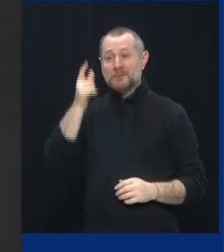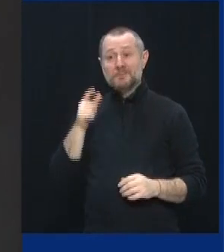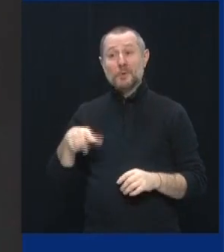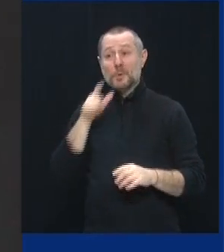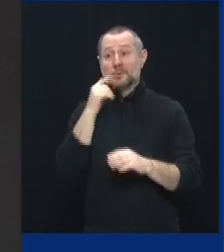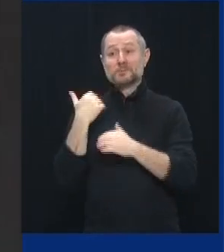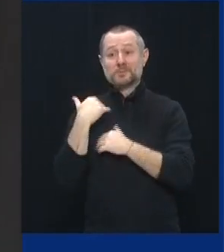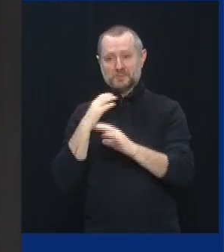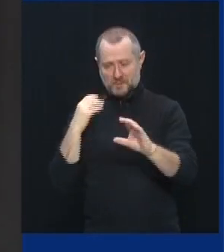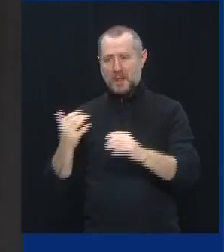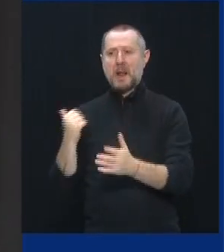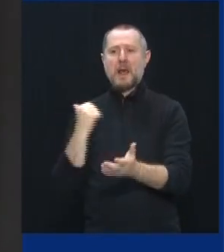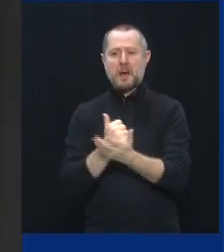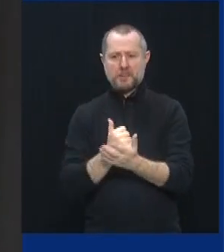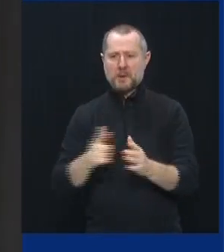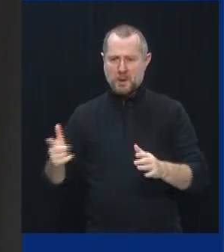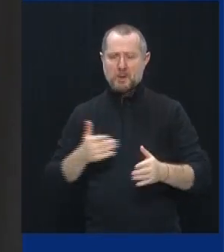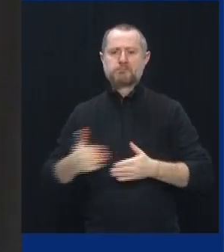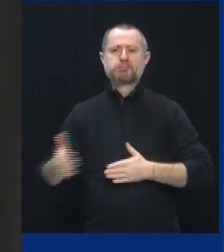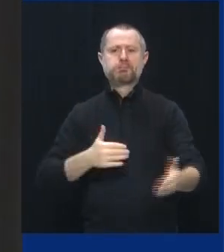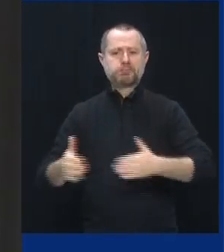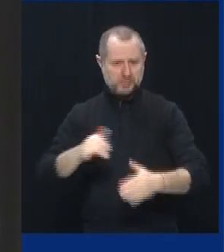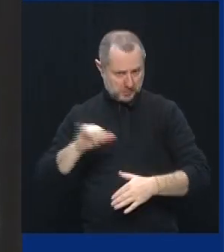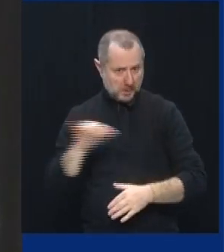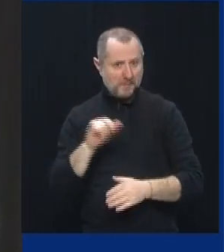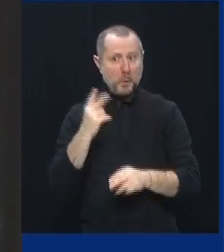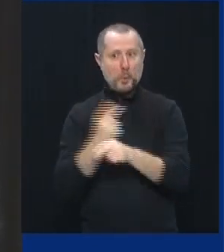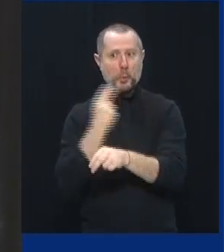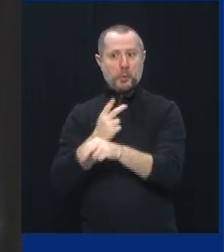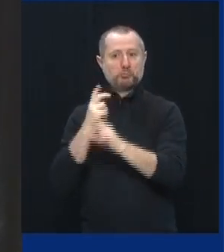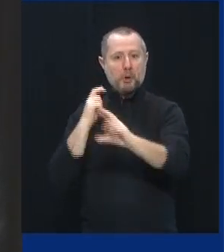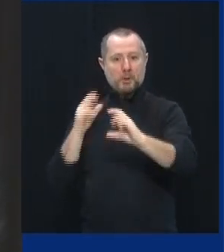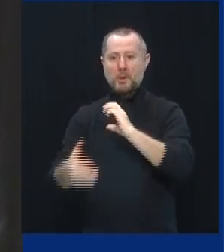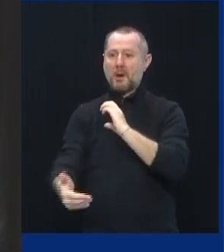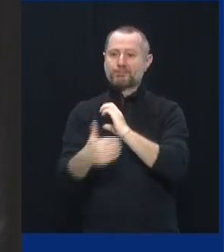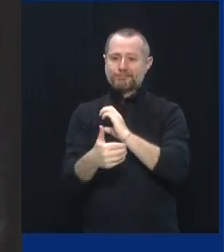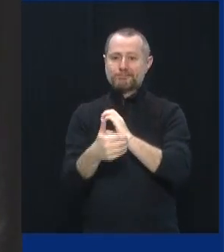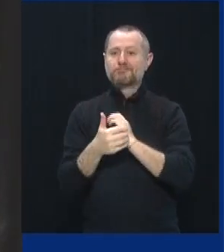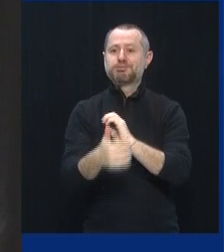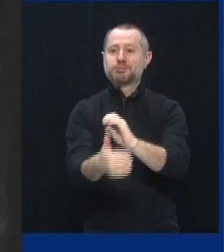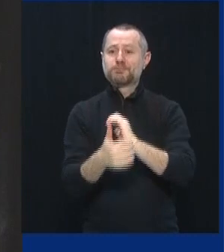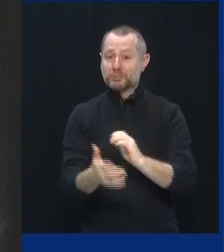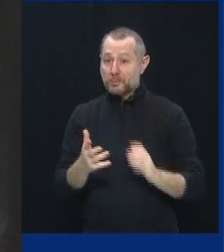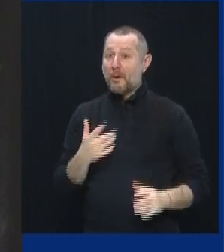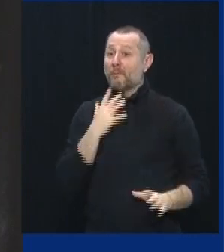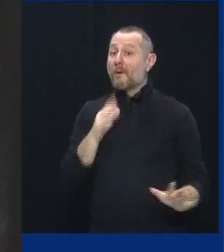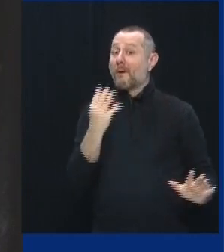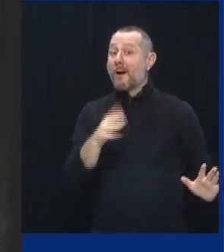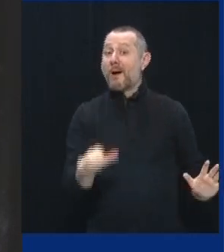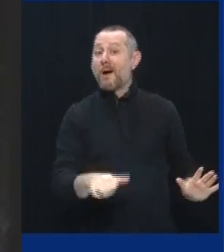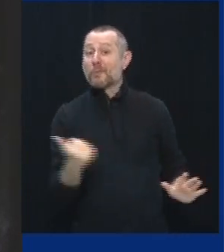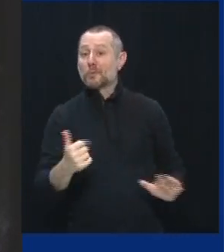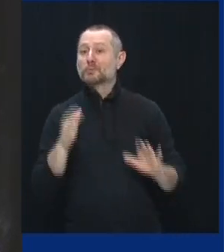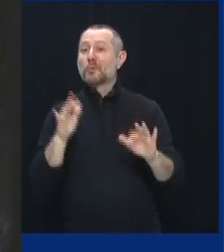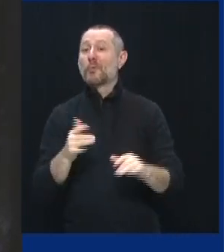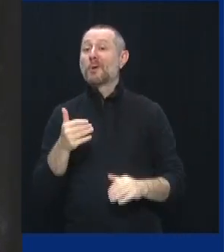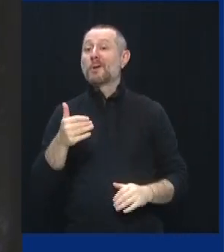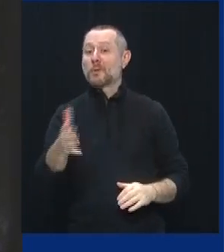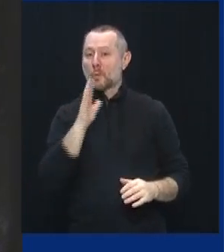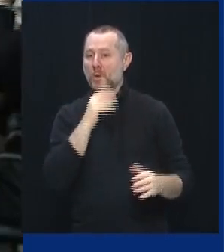A SHOUT OUT TO OUR PARTNERS THE SANITATION DEPARTMENT OF THE CITY F OF NEW YORK WHO CLOSELY COORDINATED PLOWING ACTIVITIES